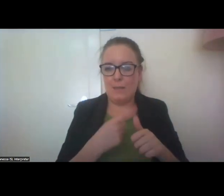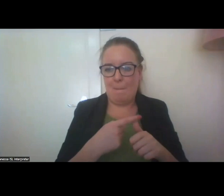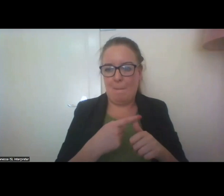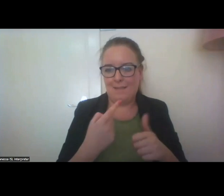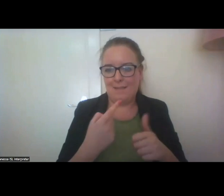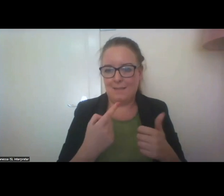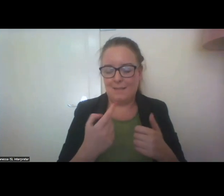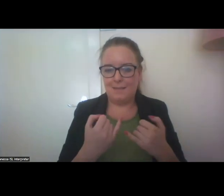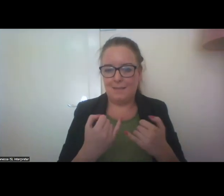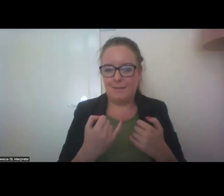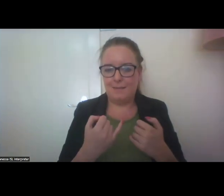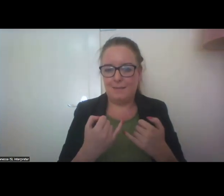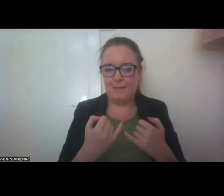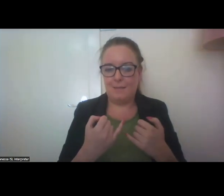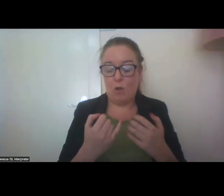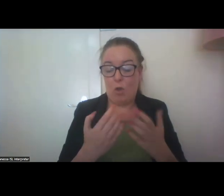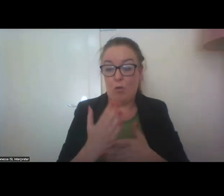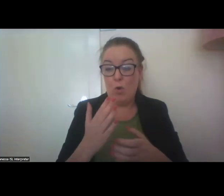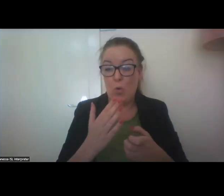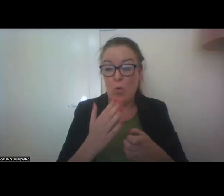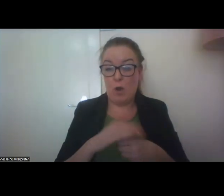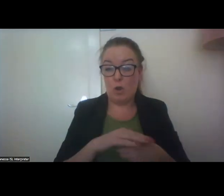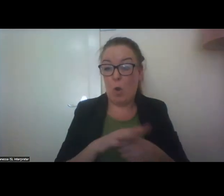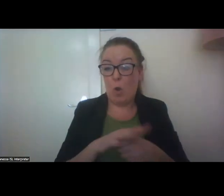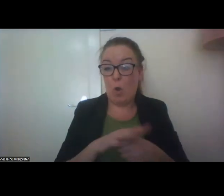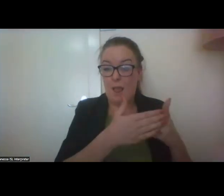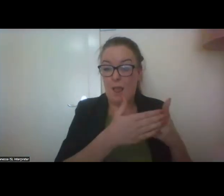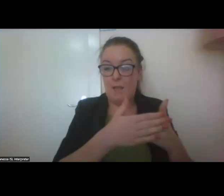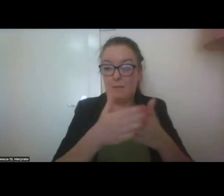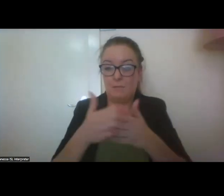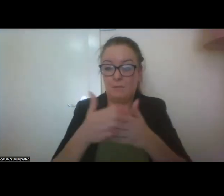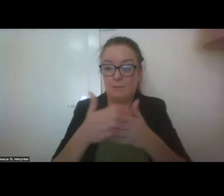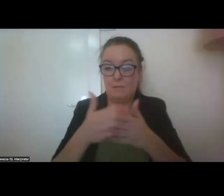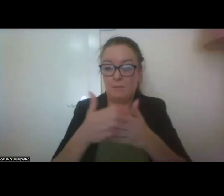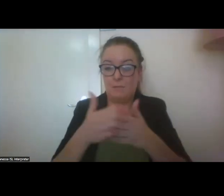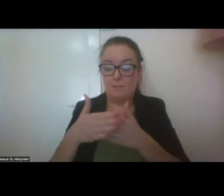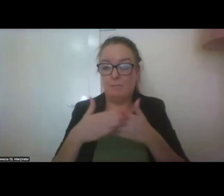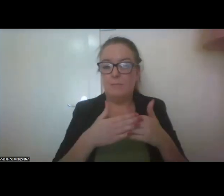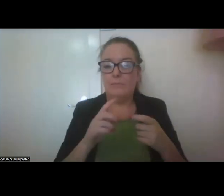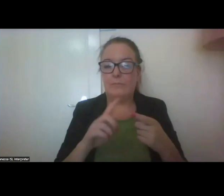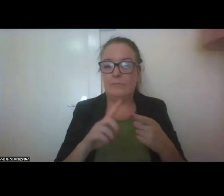although I think the phone cameras could detect them before then. So, that was a natural progression.